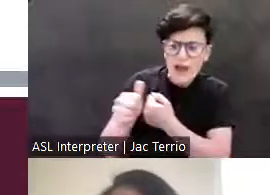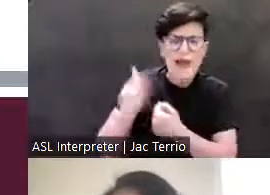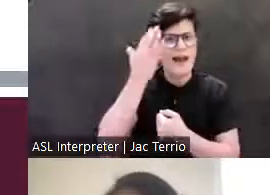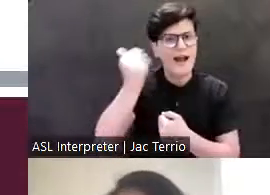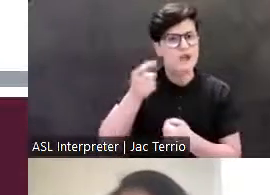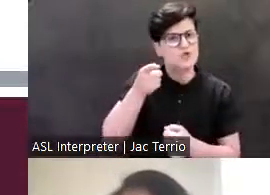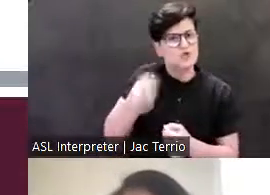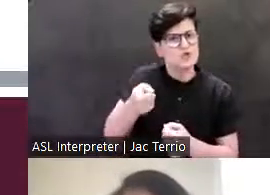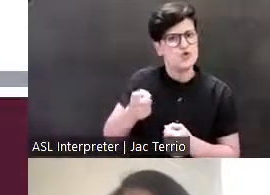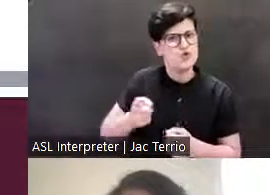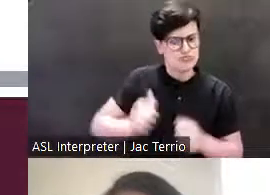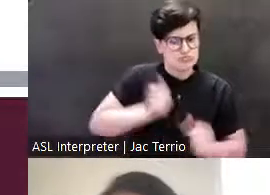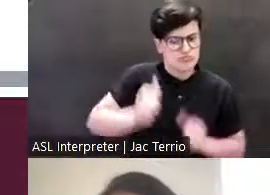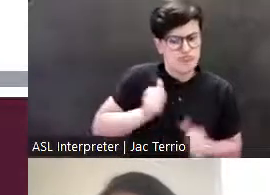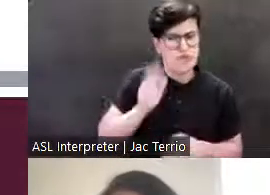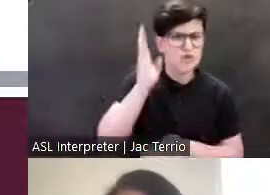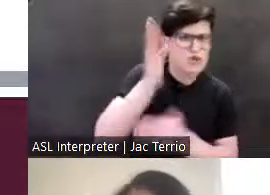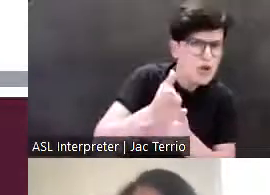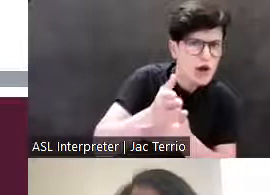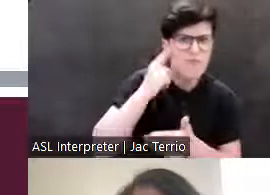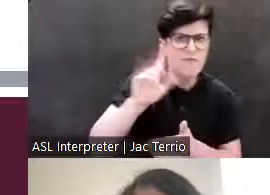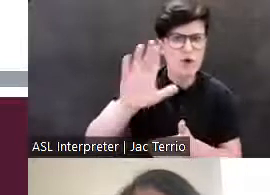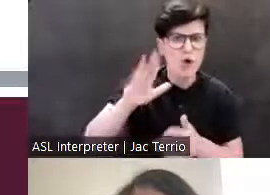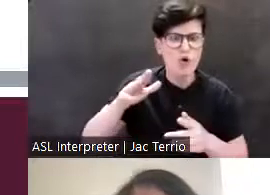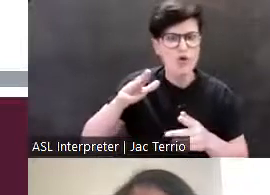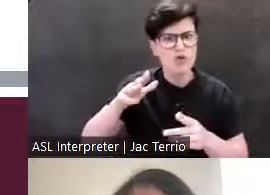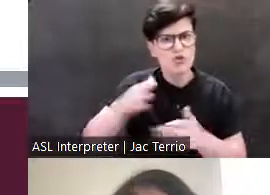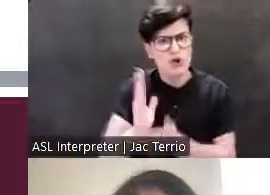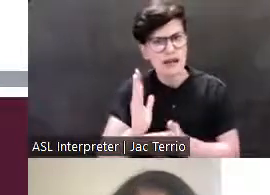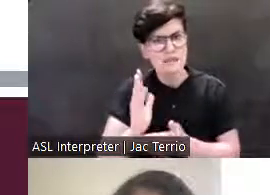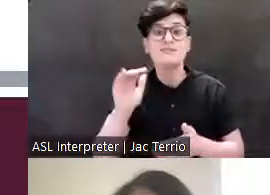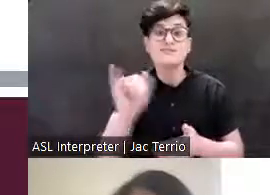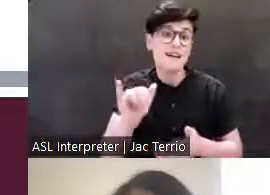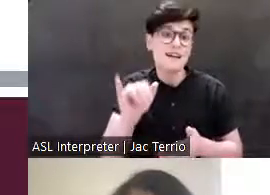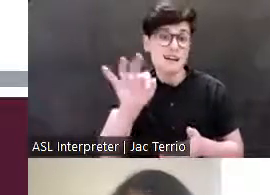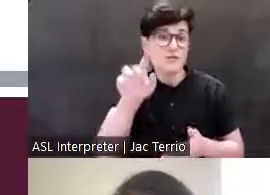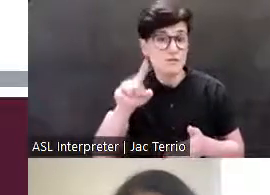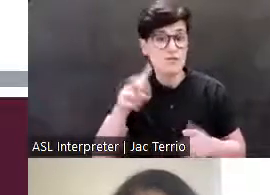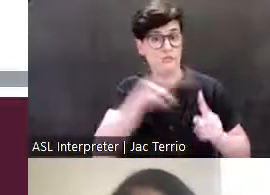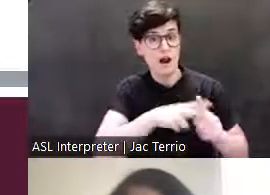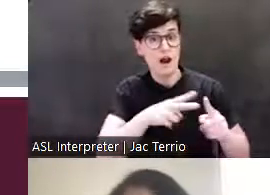If you file a complaint with the federal government or you file a lawsuit, if the landlord or